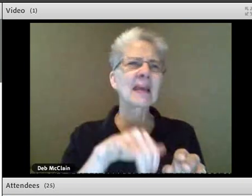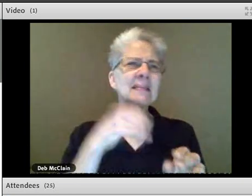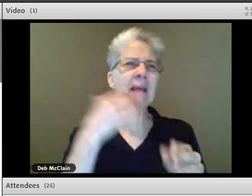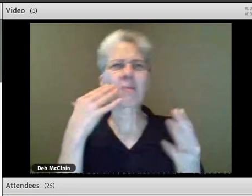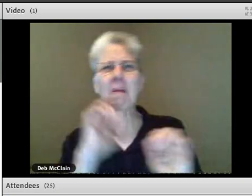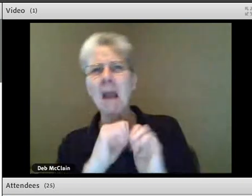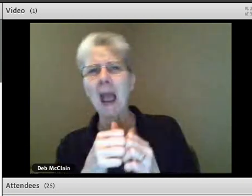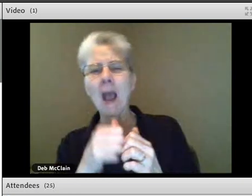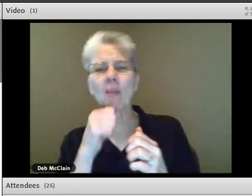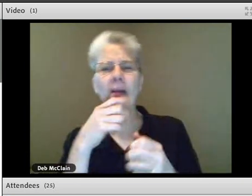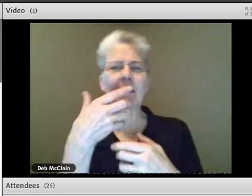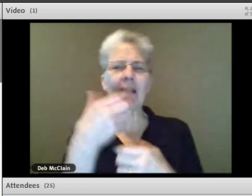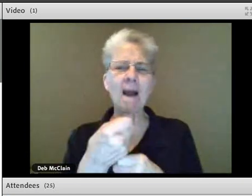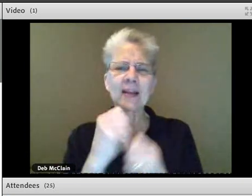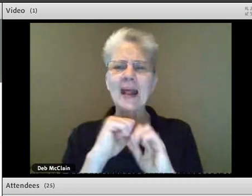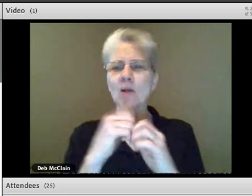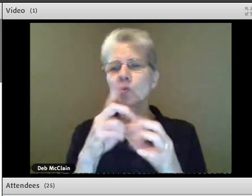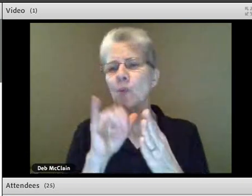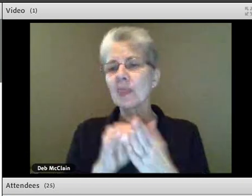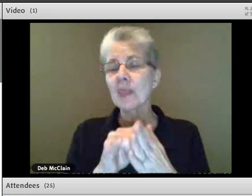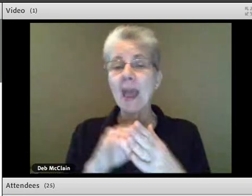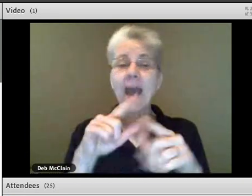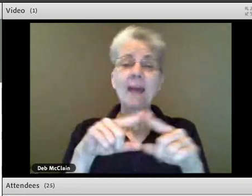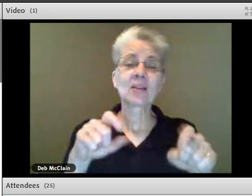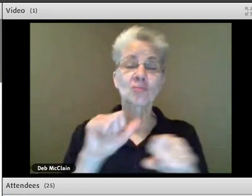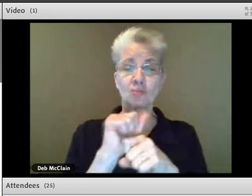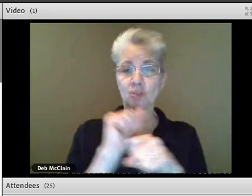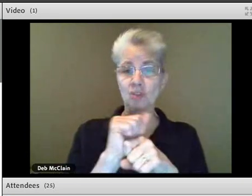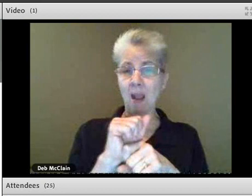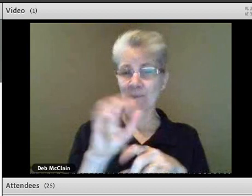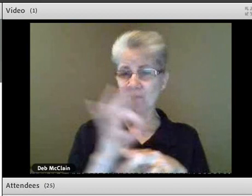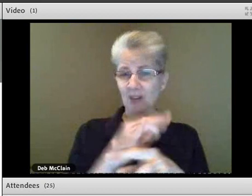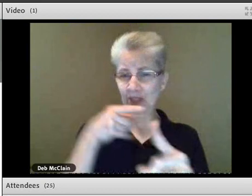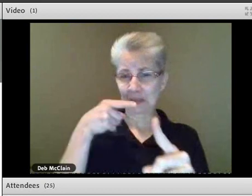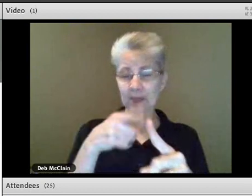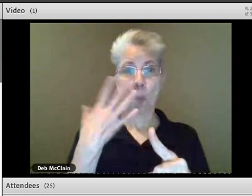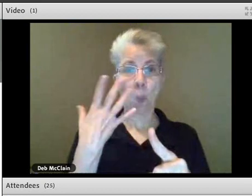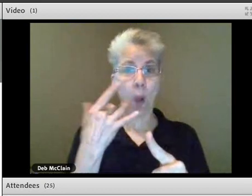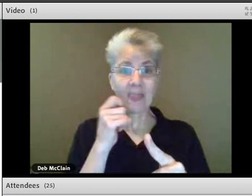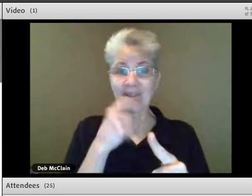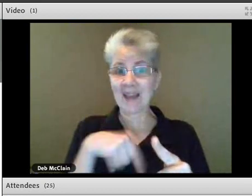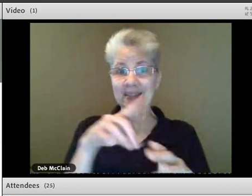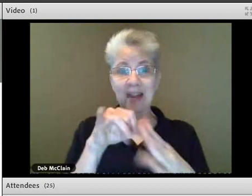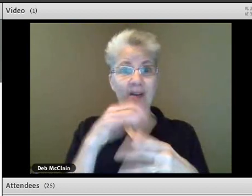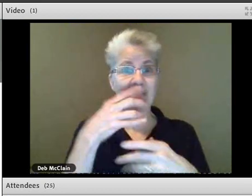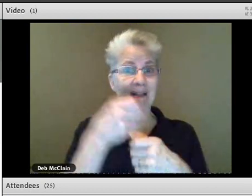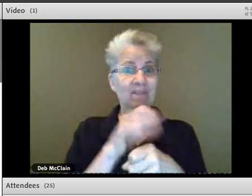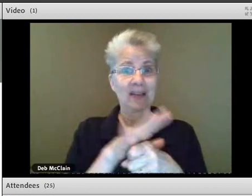or they're not confident on doing specific job functions because they're not confident enough because they were never trained,